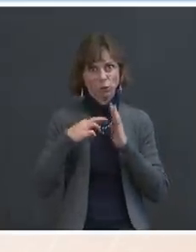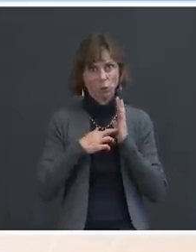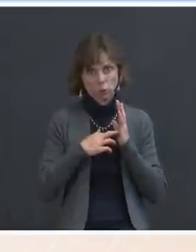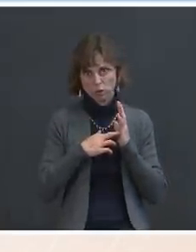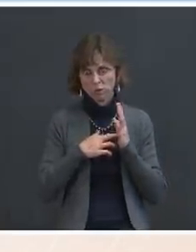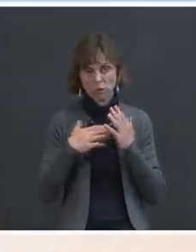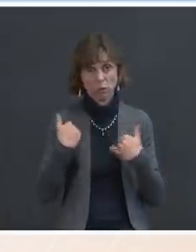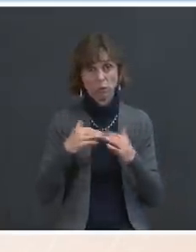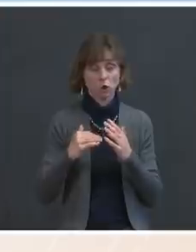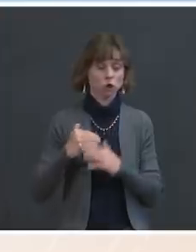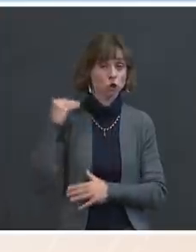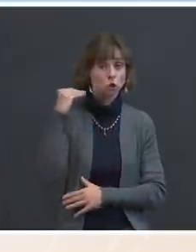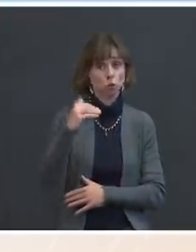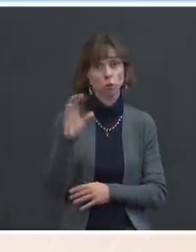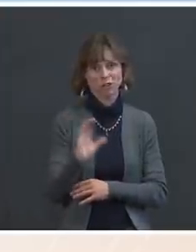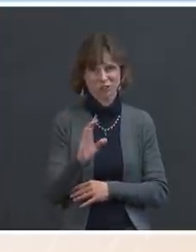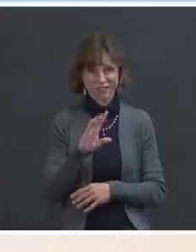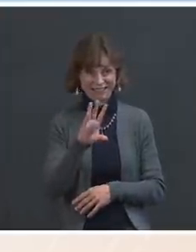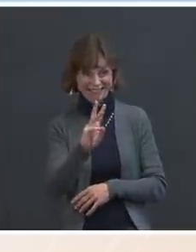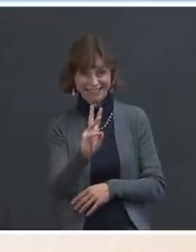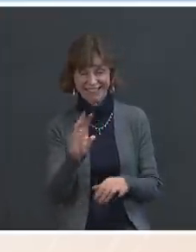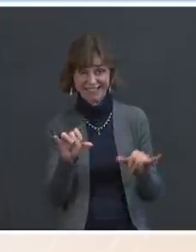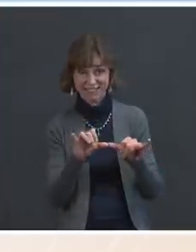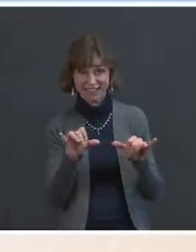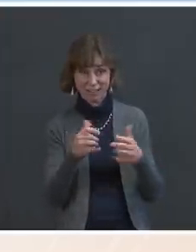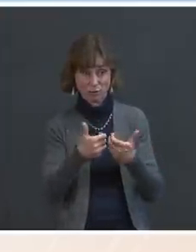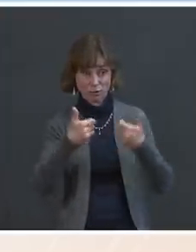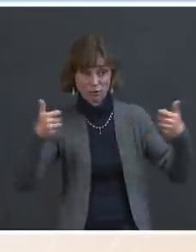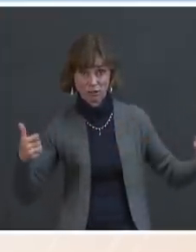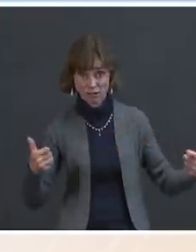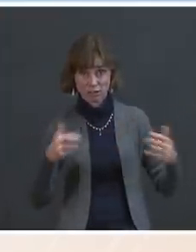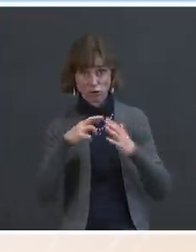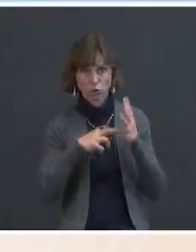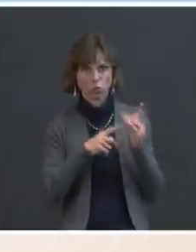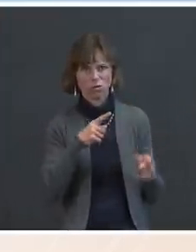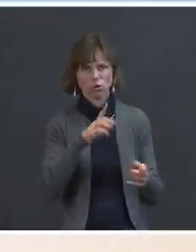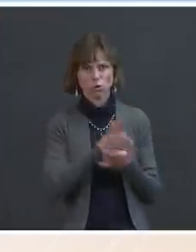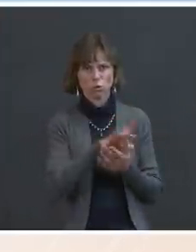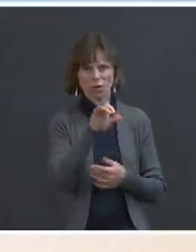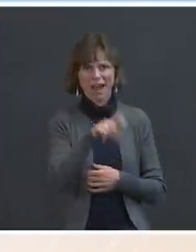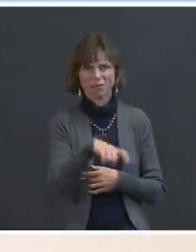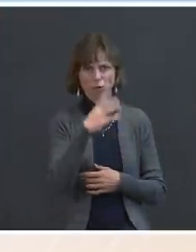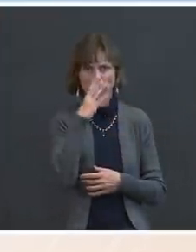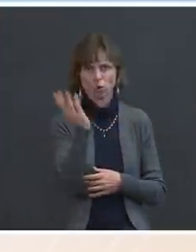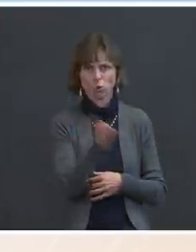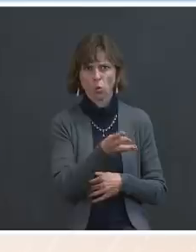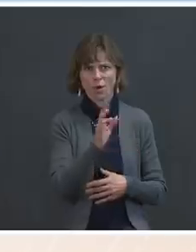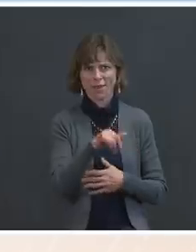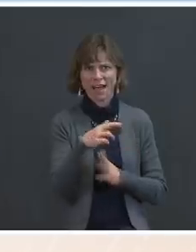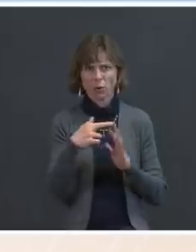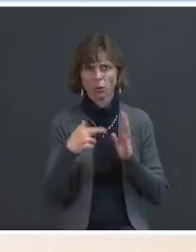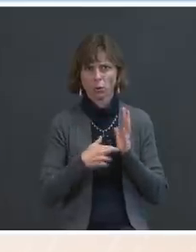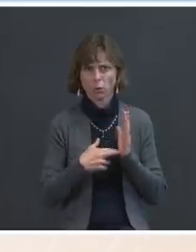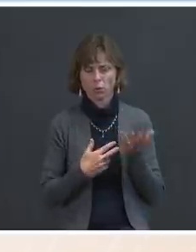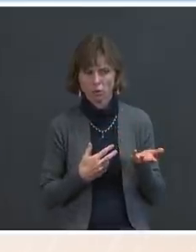that schools either have to ignore or not open. You know, if there are still schools that aren't open by this fall,